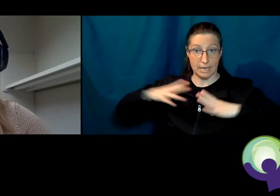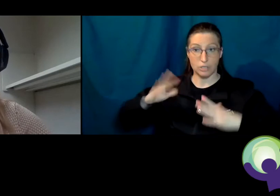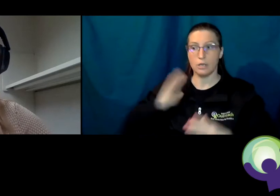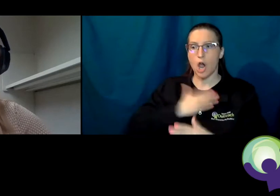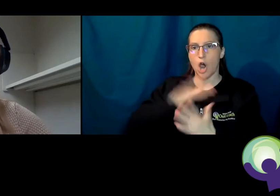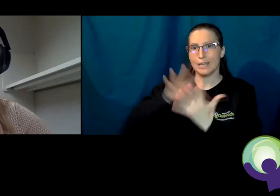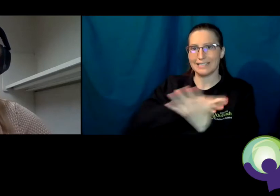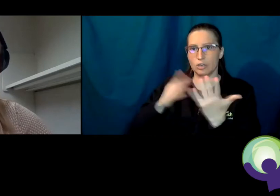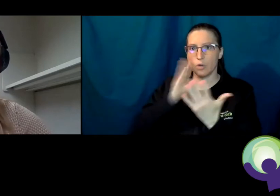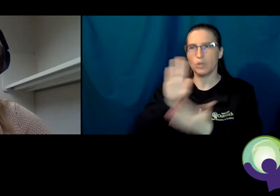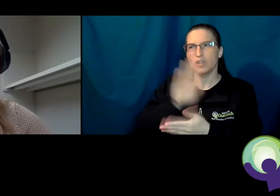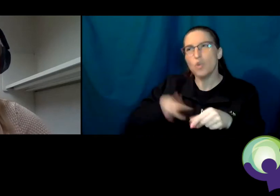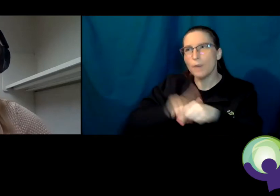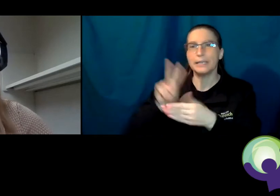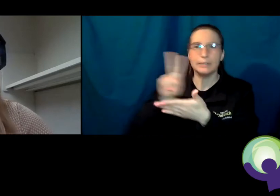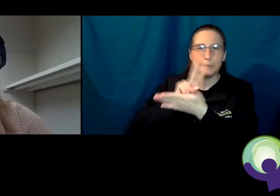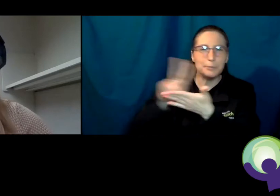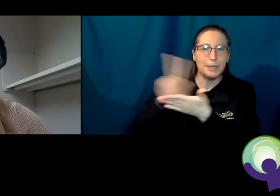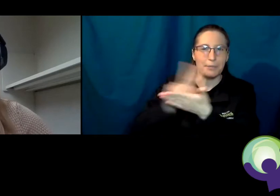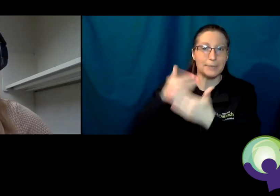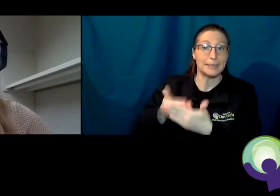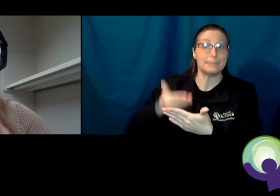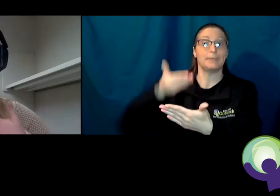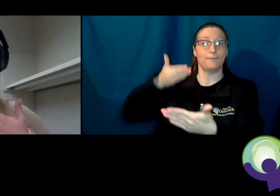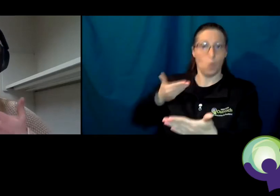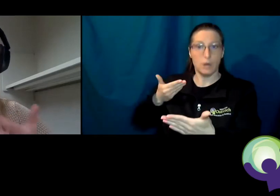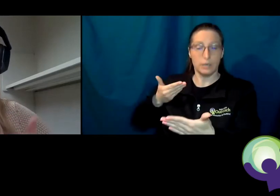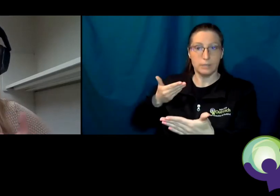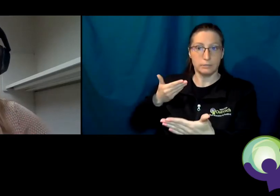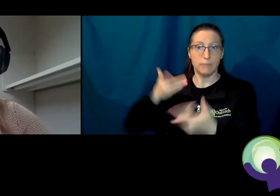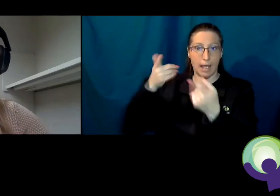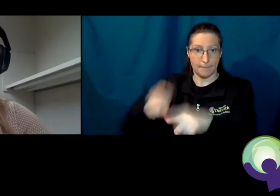two to three weeks in advance. So again just having that open communication with your